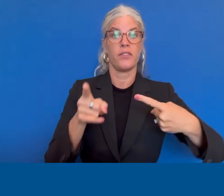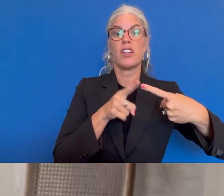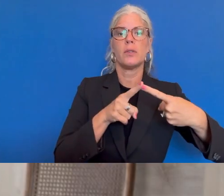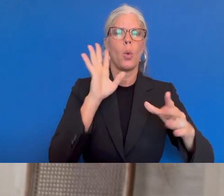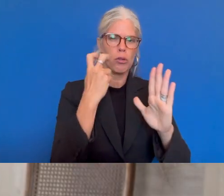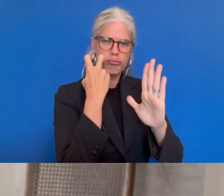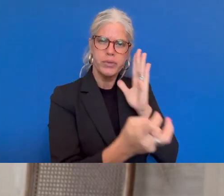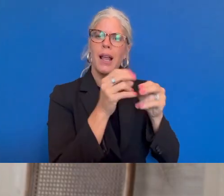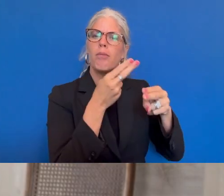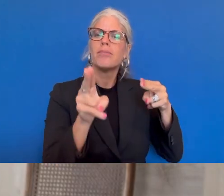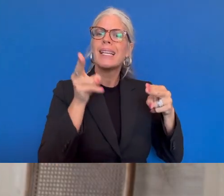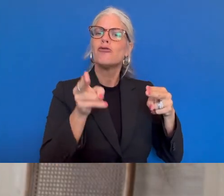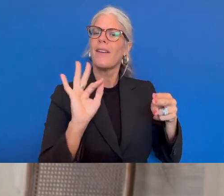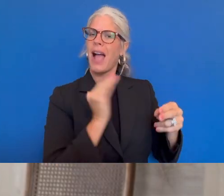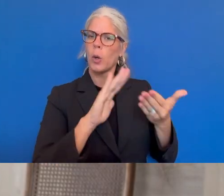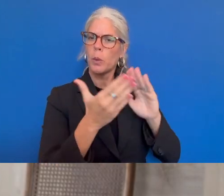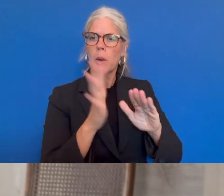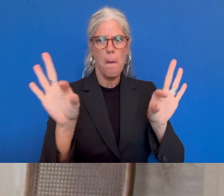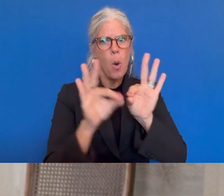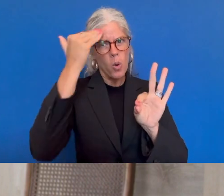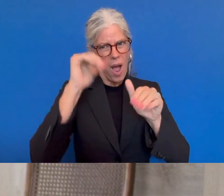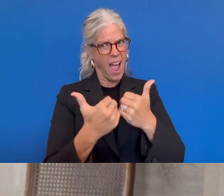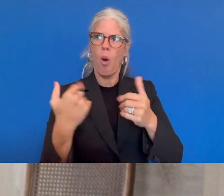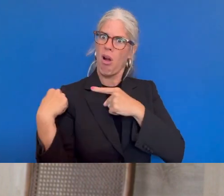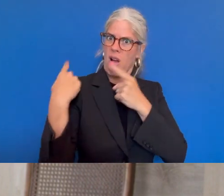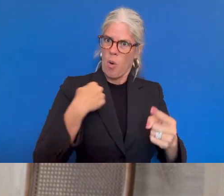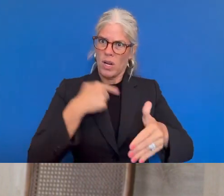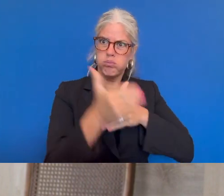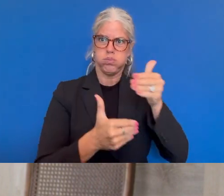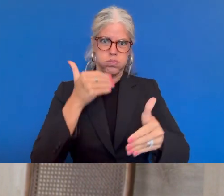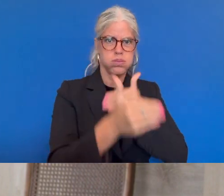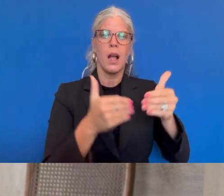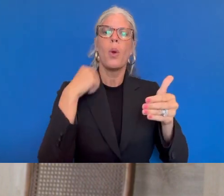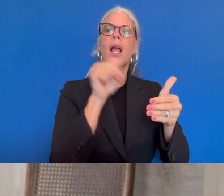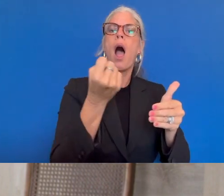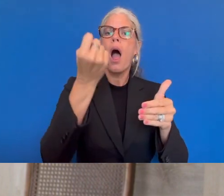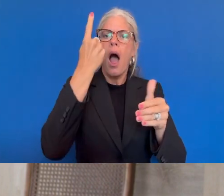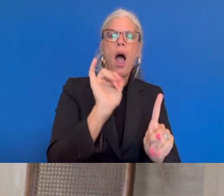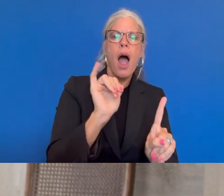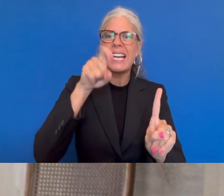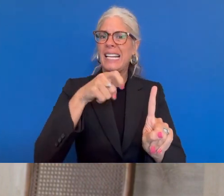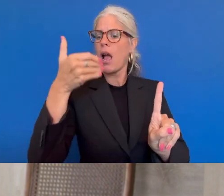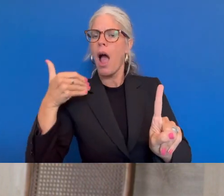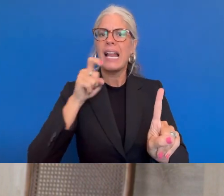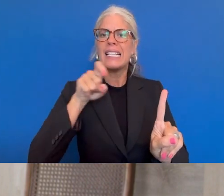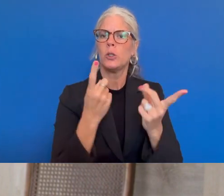In this first video, we'll cover two topics. First, we'll delve into a brief history of our community. It's important to know how far we've come